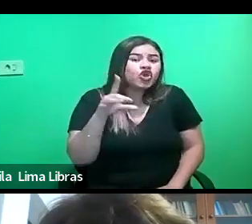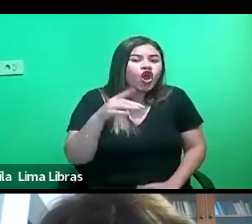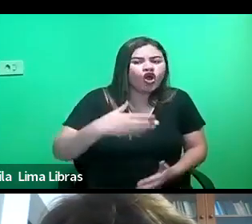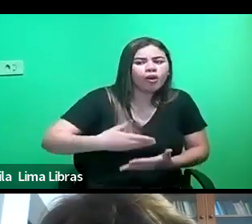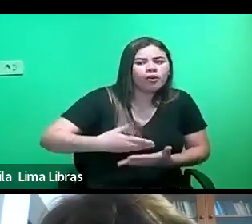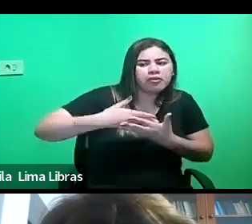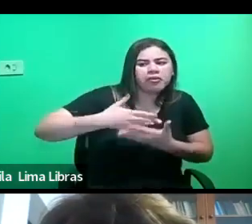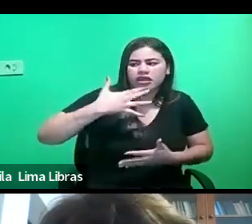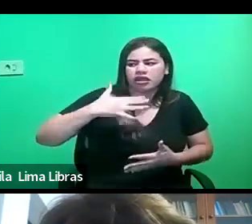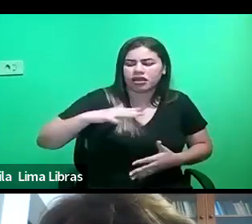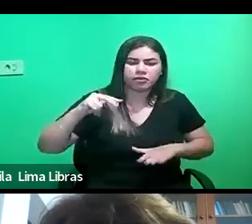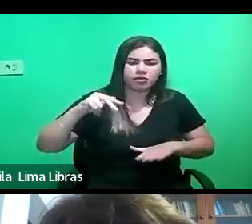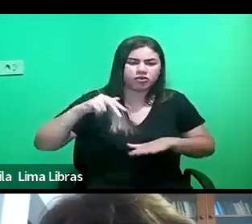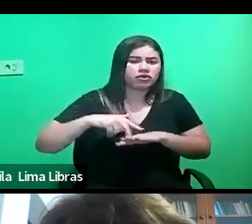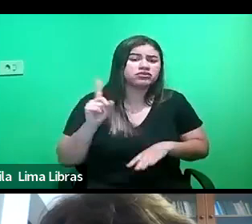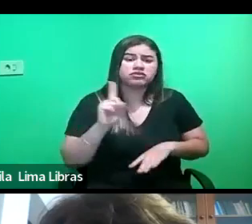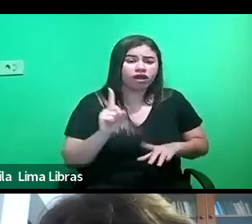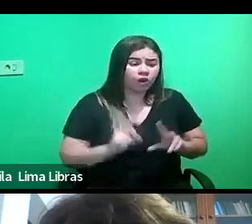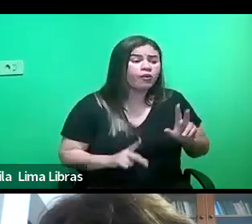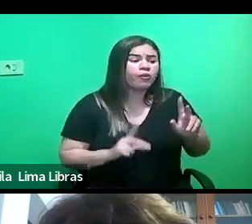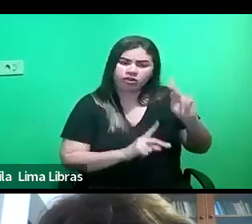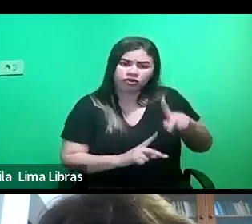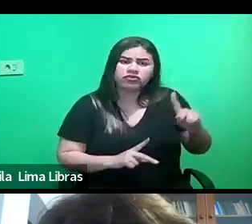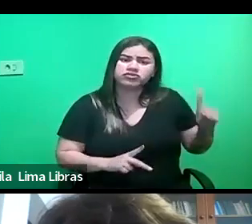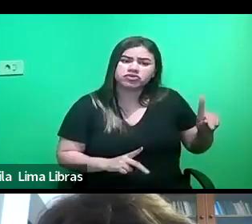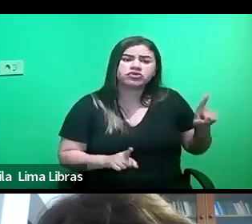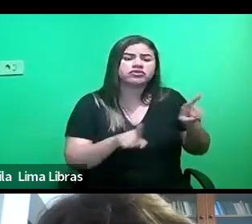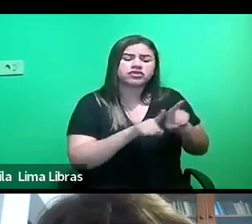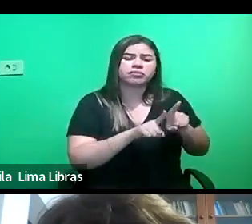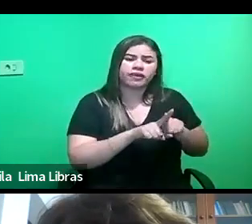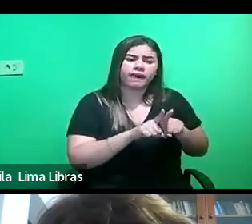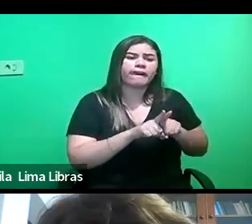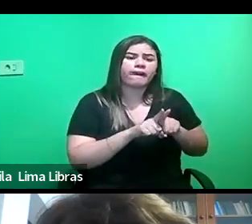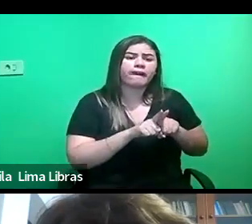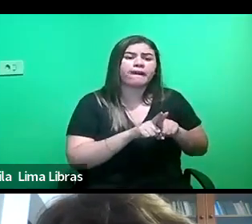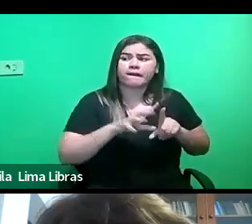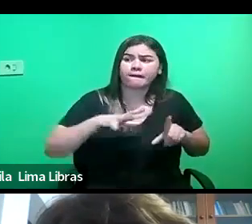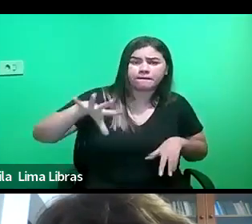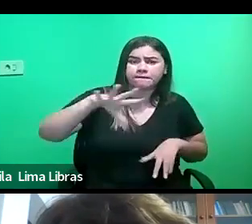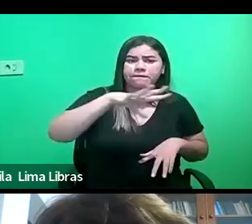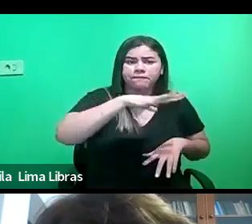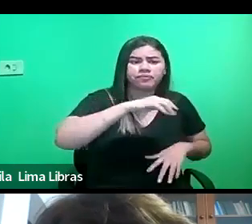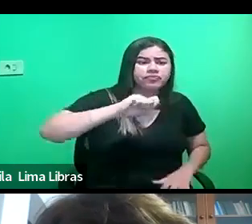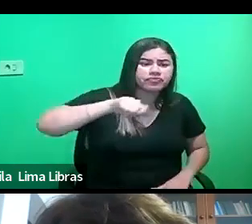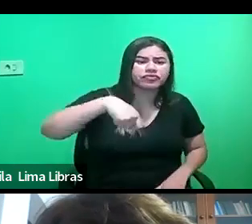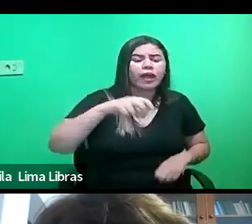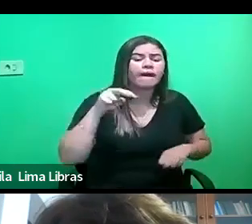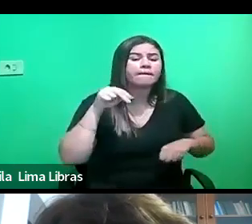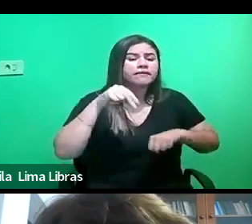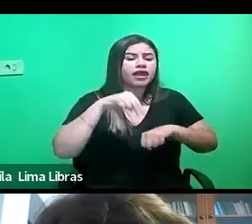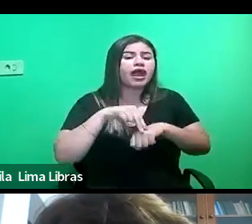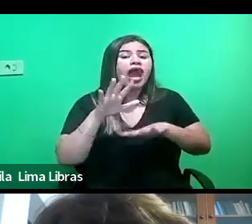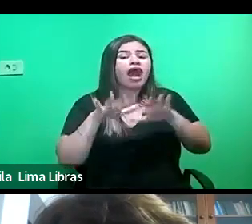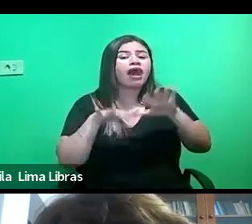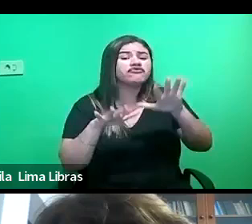on we some we may not want to not want to be, and we may not want to be, and we may not want to recognize it it.